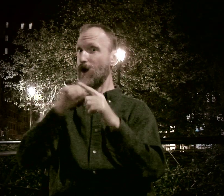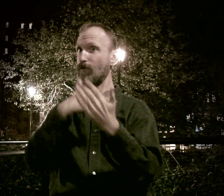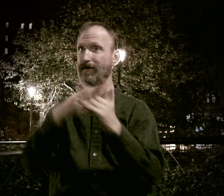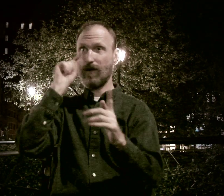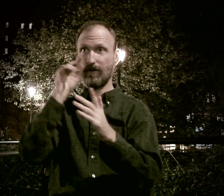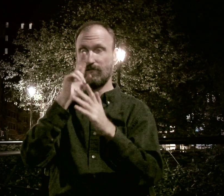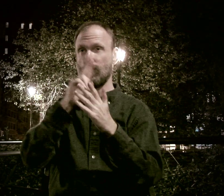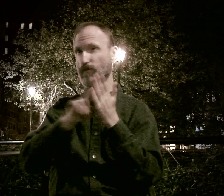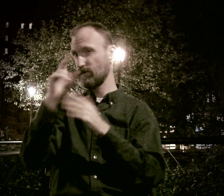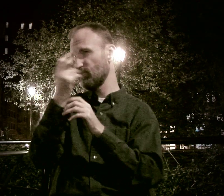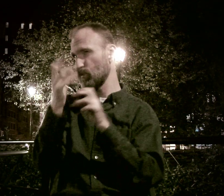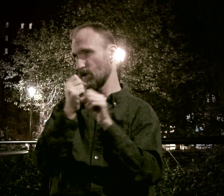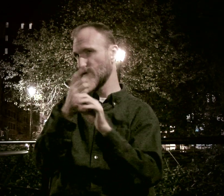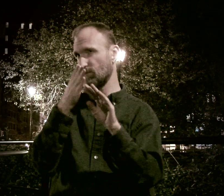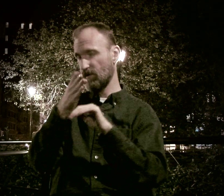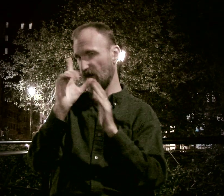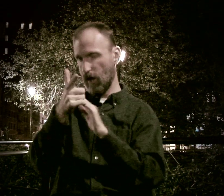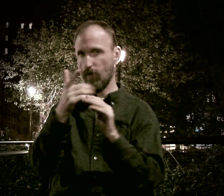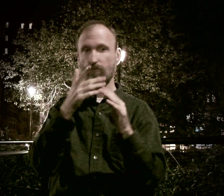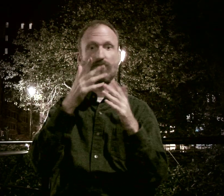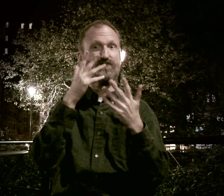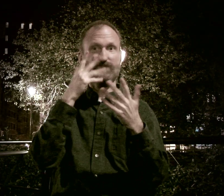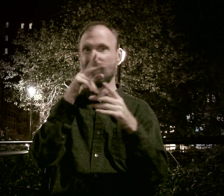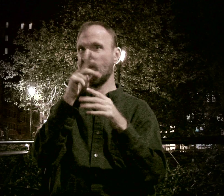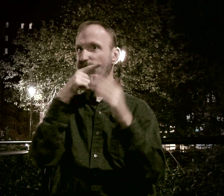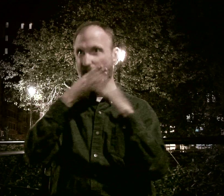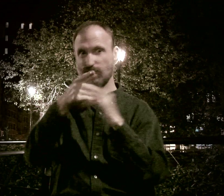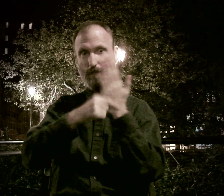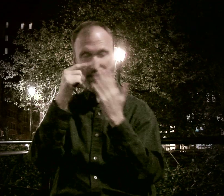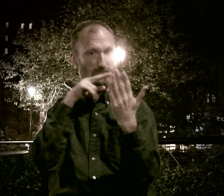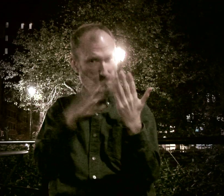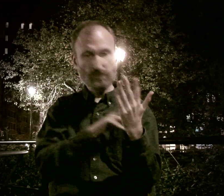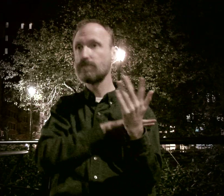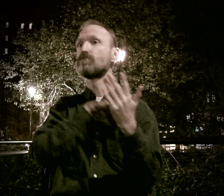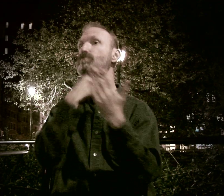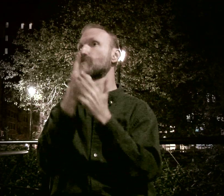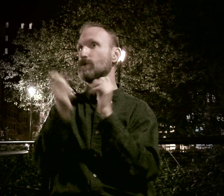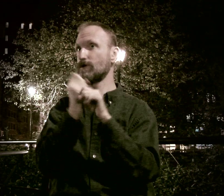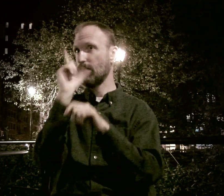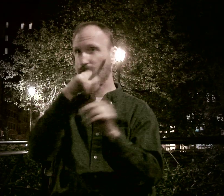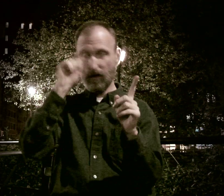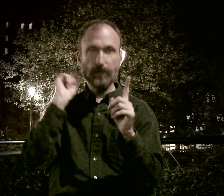When I arrived at Gallaudet University two years later, after I read the article, two years later I went to Gallaudet.